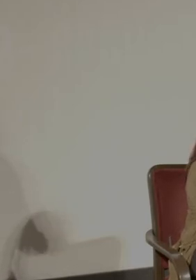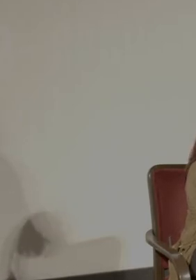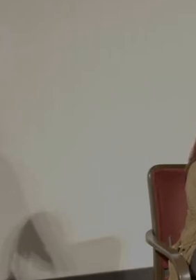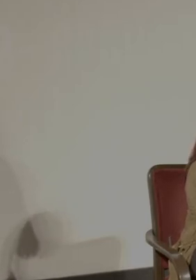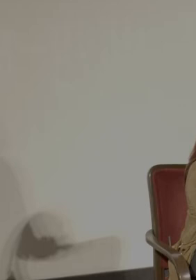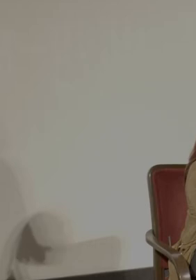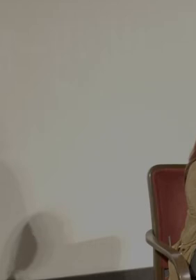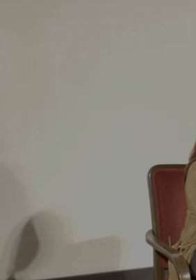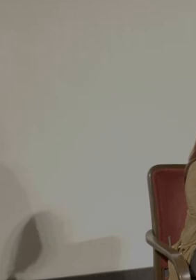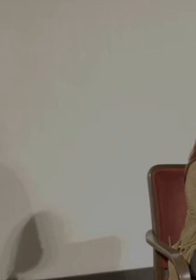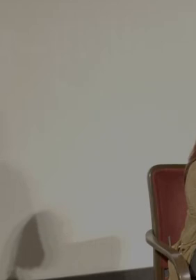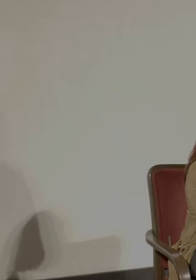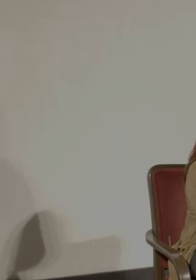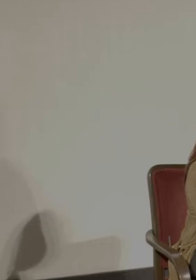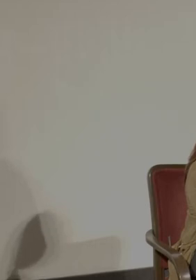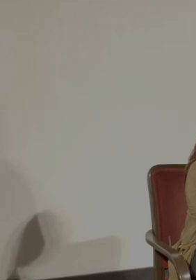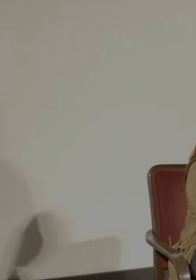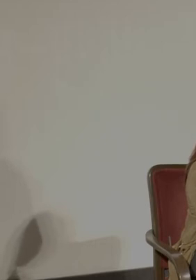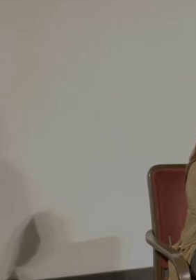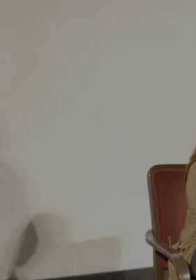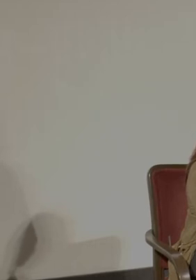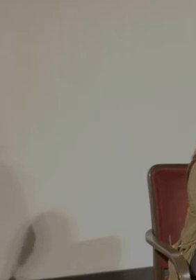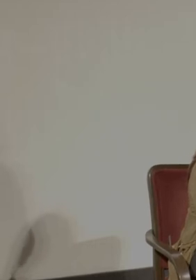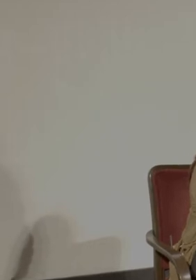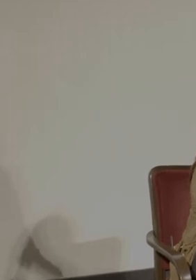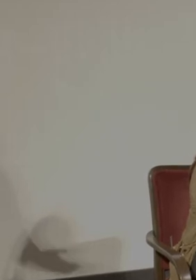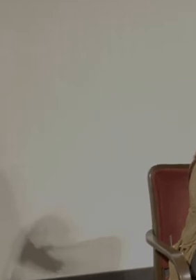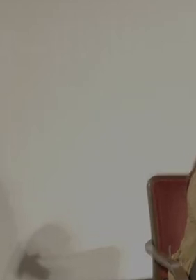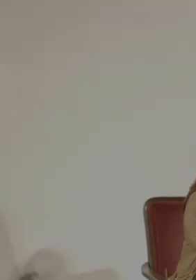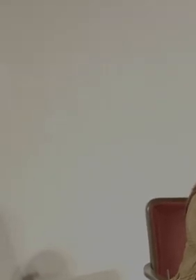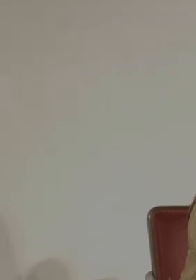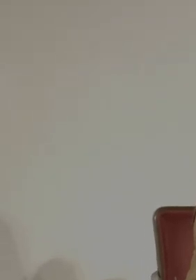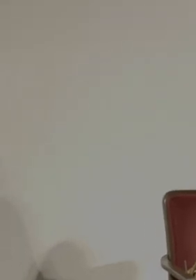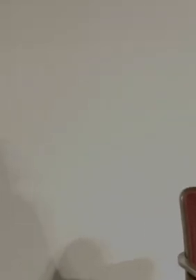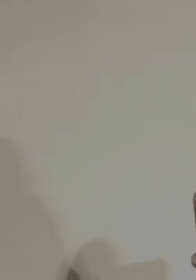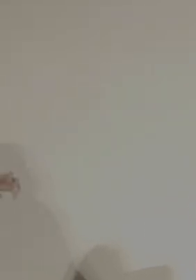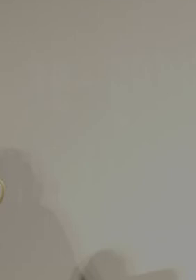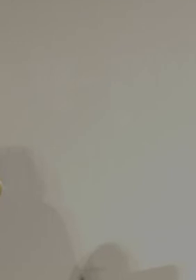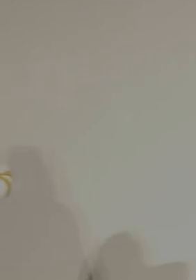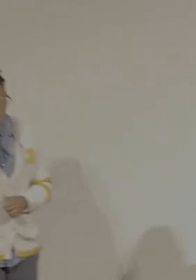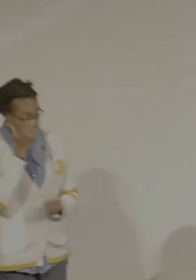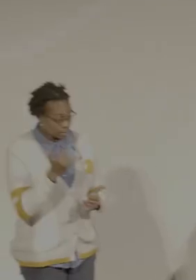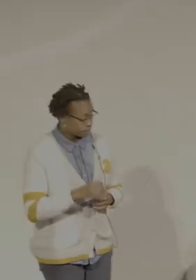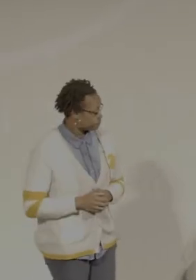what has happened recently with Alexei, can you fill them in and let us know any other updates that you know of at this time?